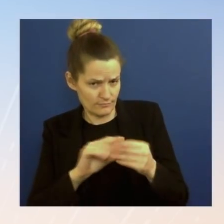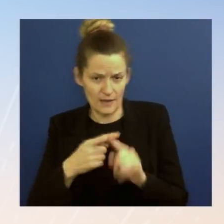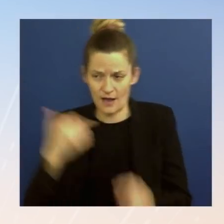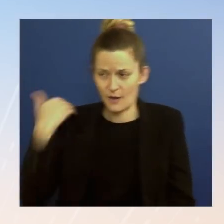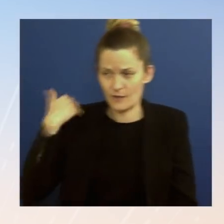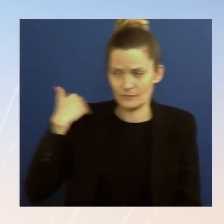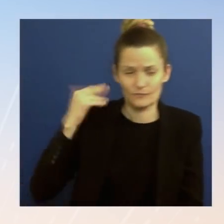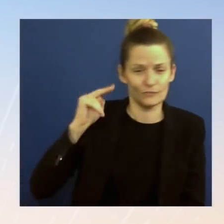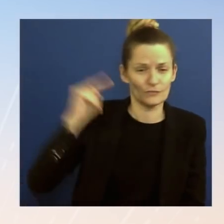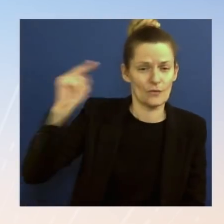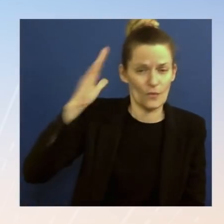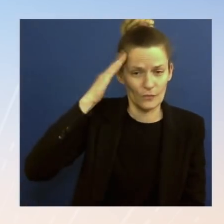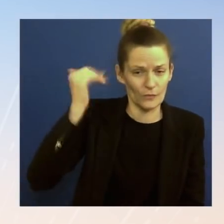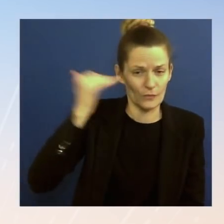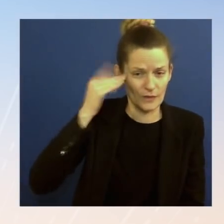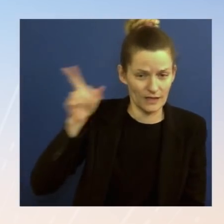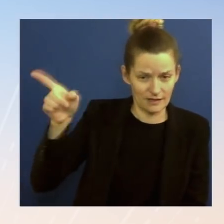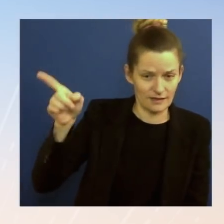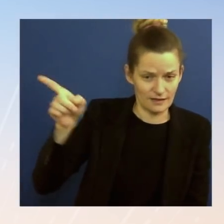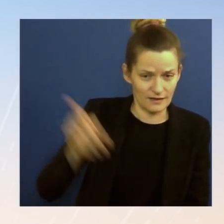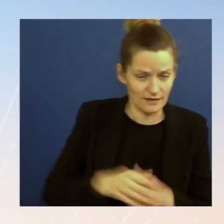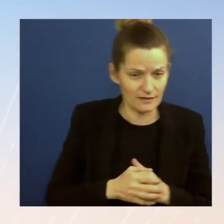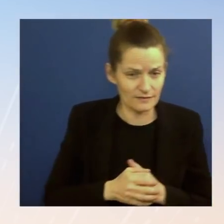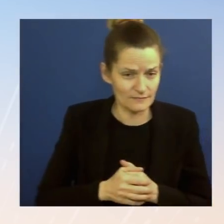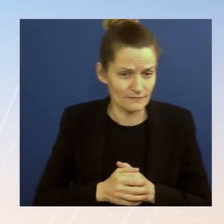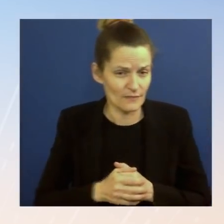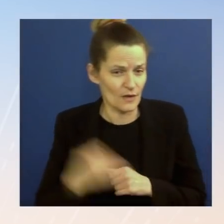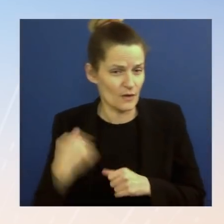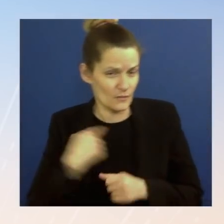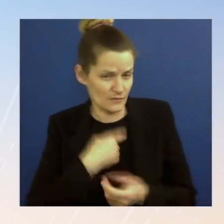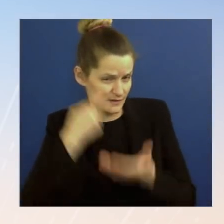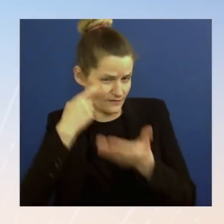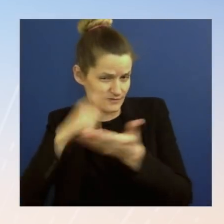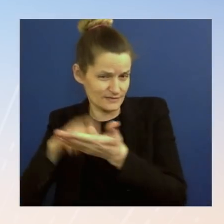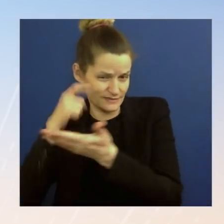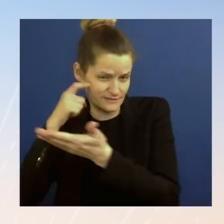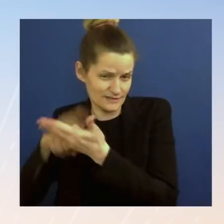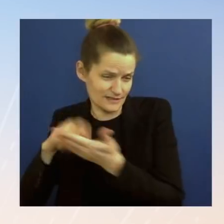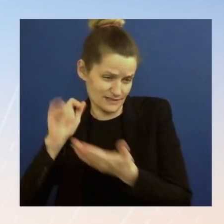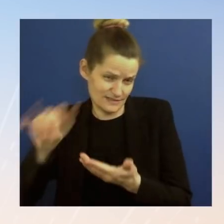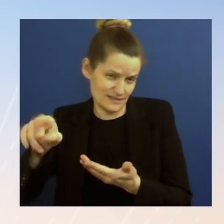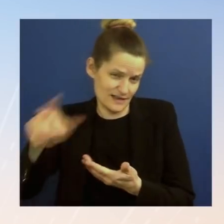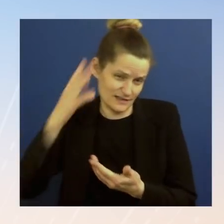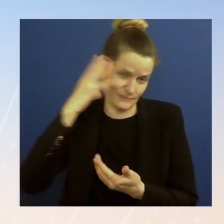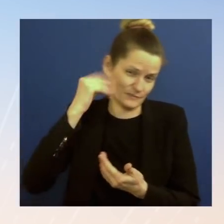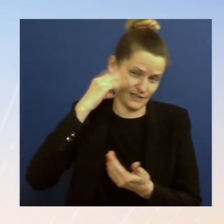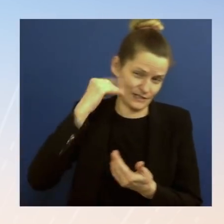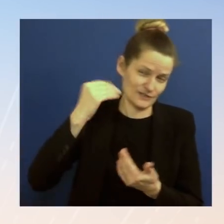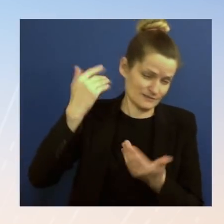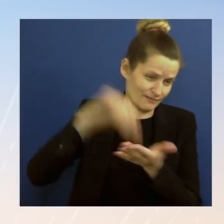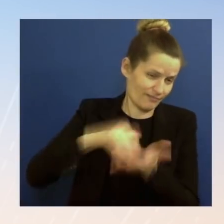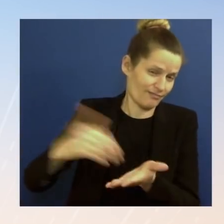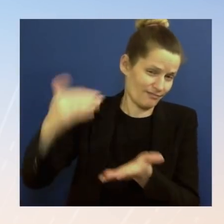So I would say we are not assessing it through those -- that prism. The Press: Has the administration reached out to American companies